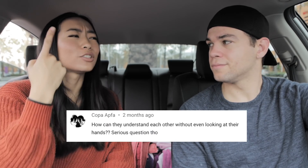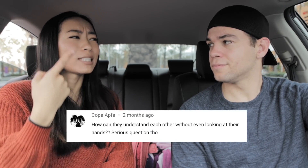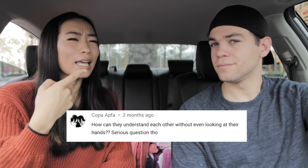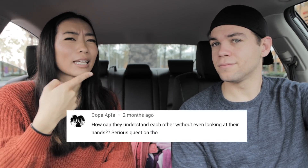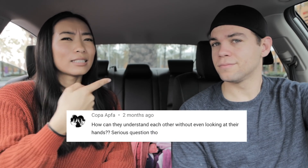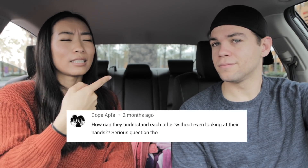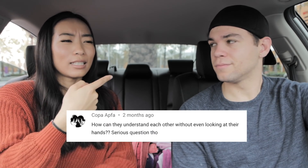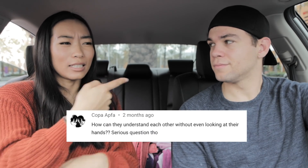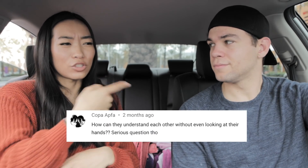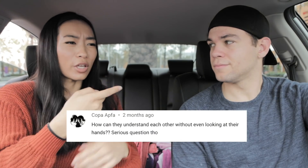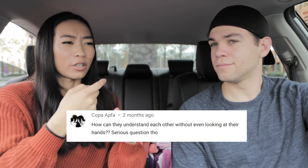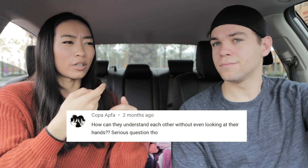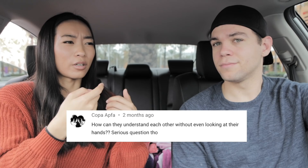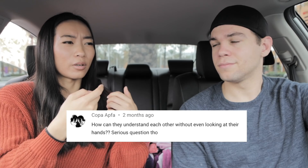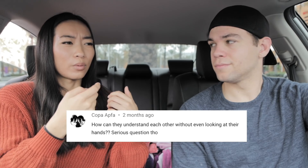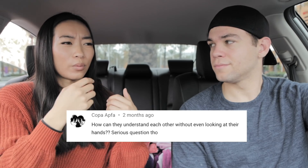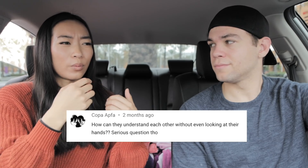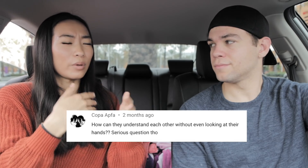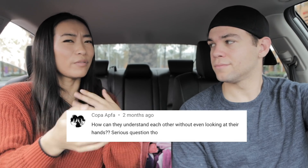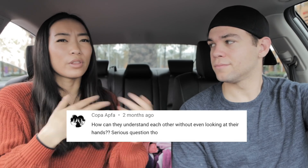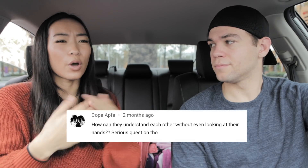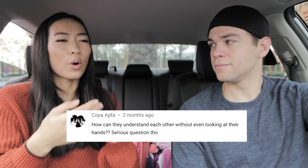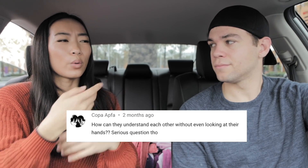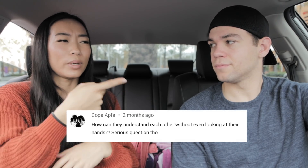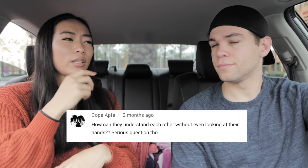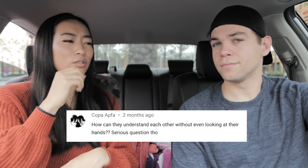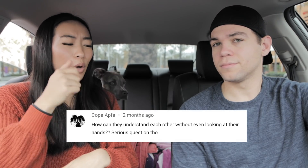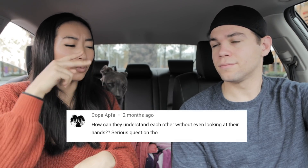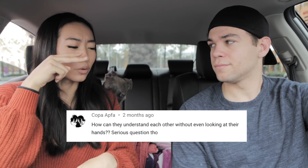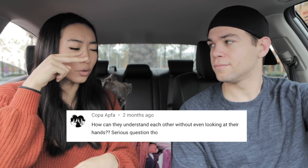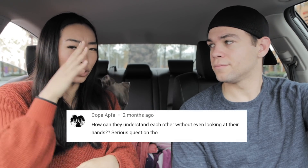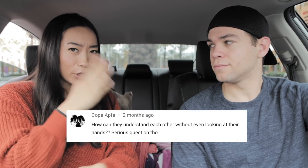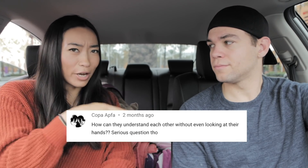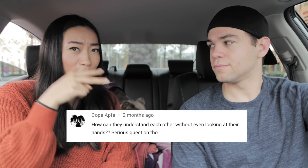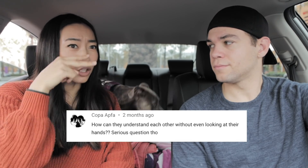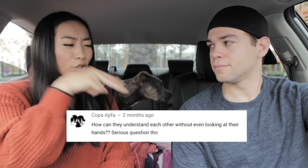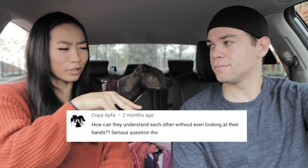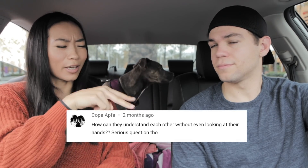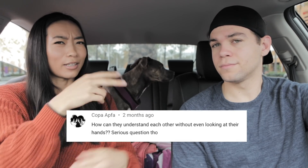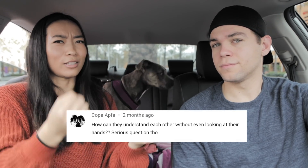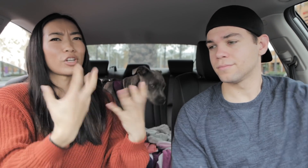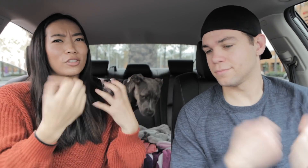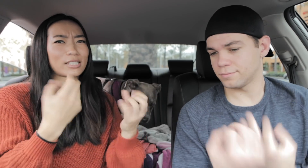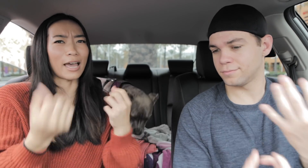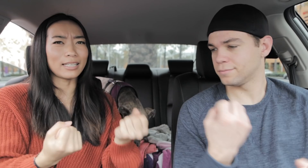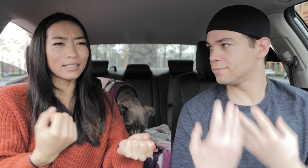understand each other even though we don't directly look at each other signing